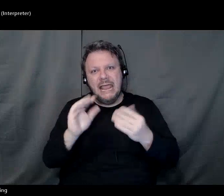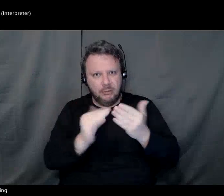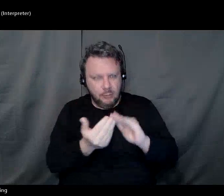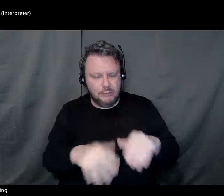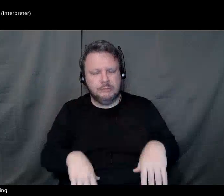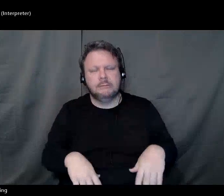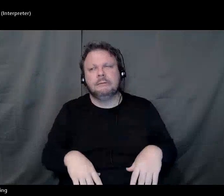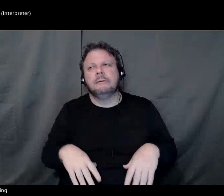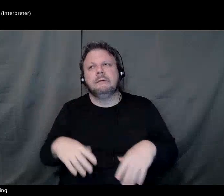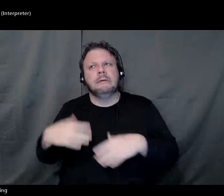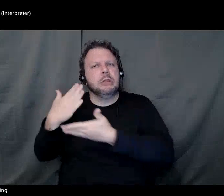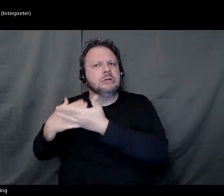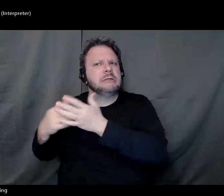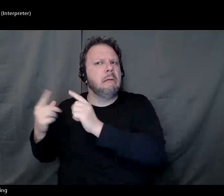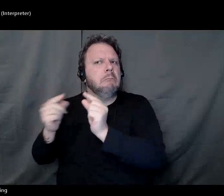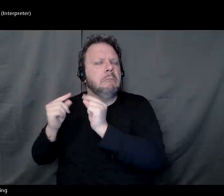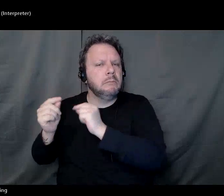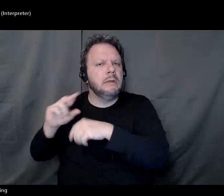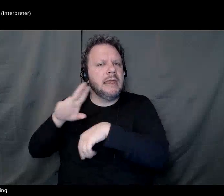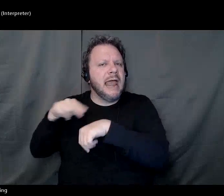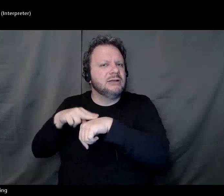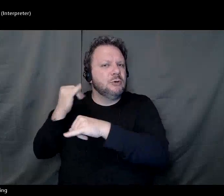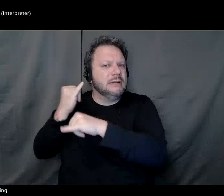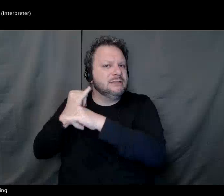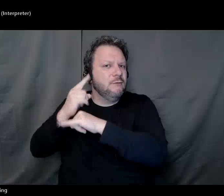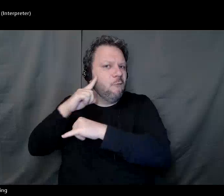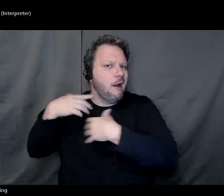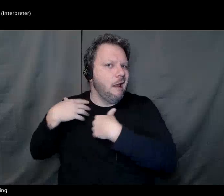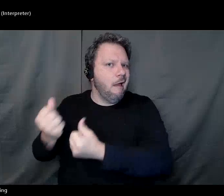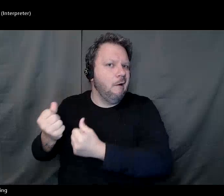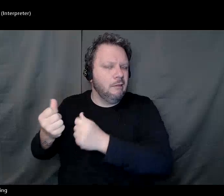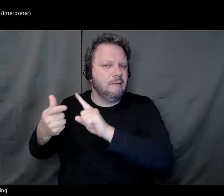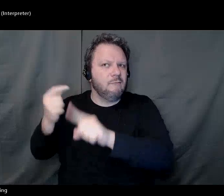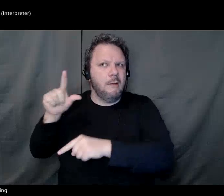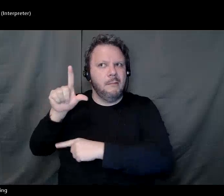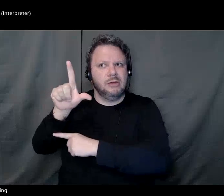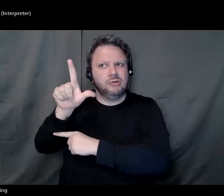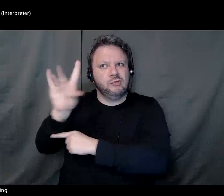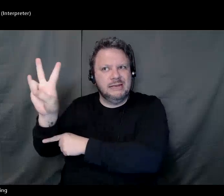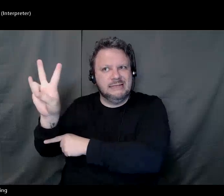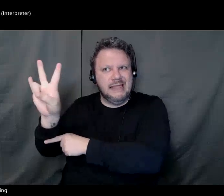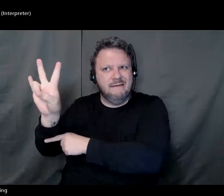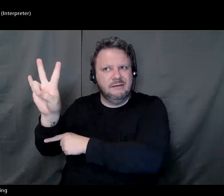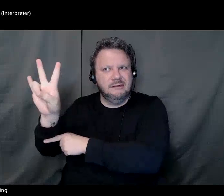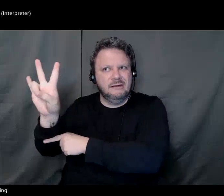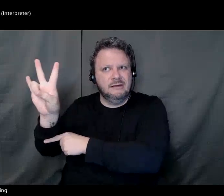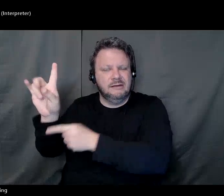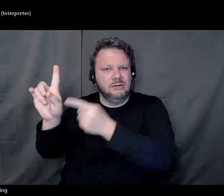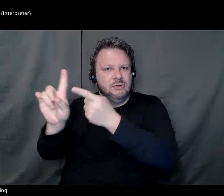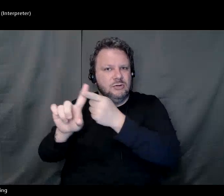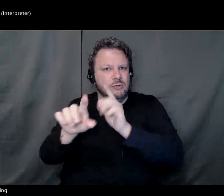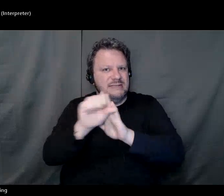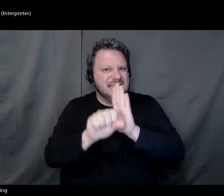There's talk of the National Institutes of Health going from 27 distinct agencies